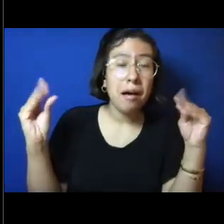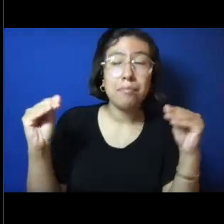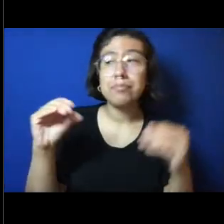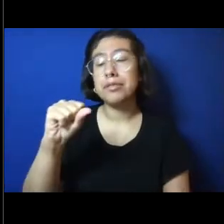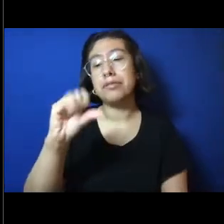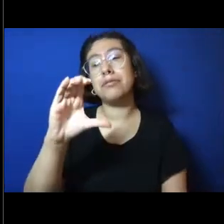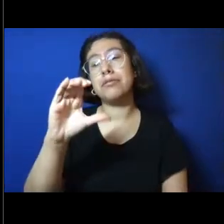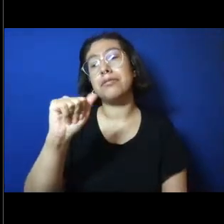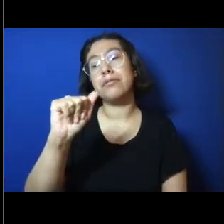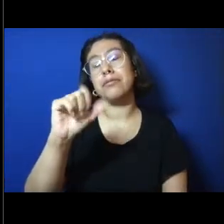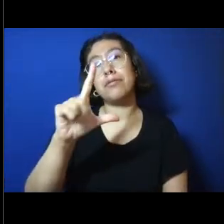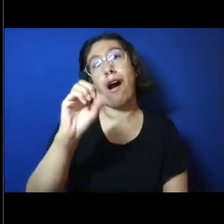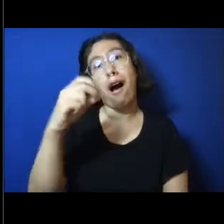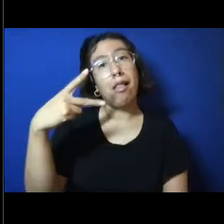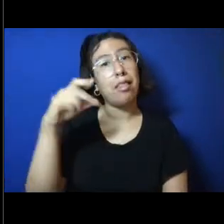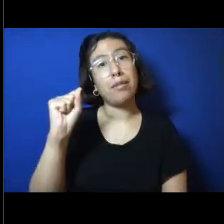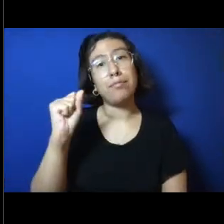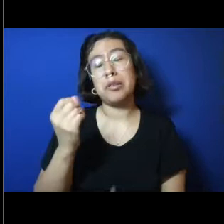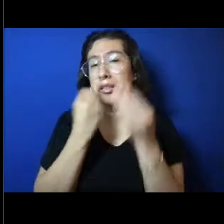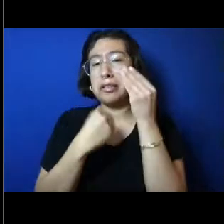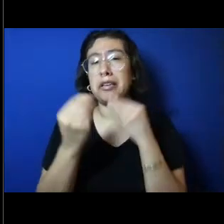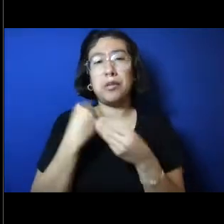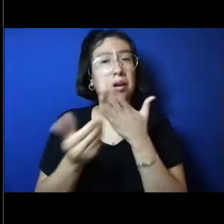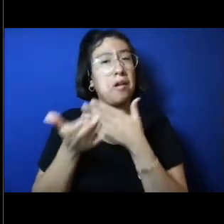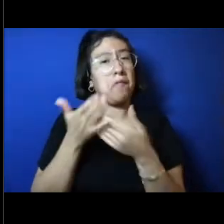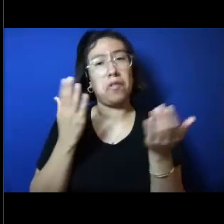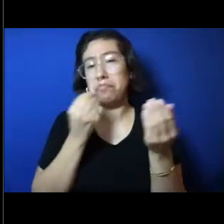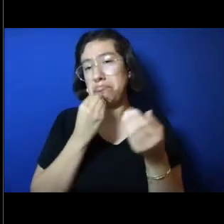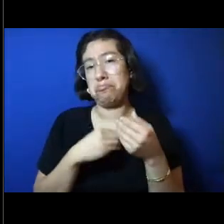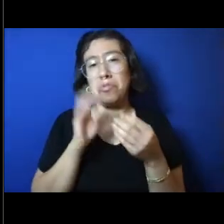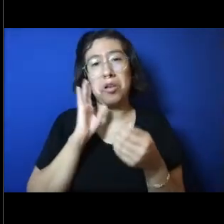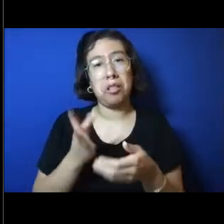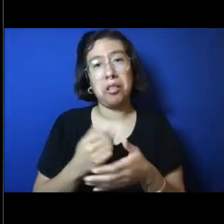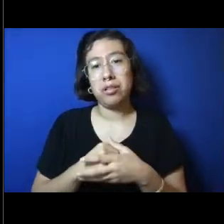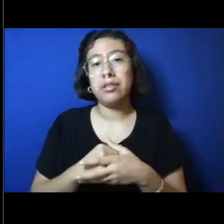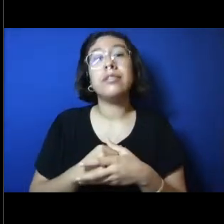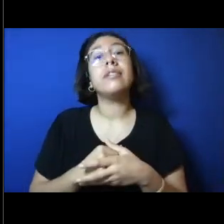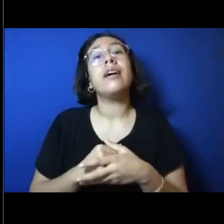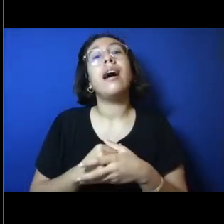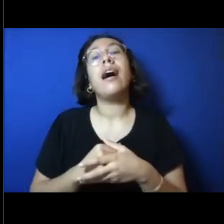They'll just kind of feed on whatever they can get their mouth on. And then they feed in a variety of different areas.